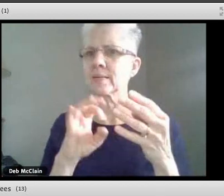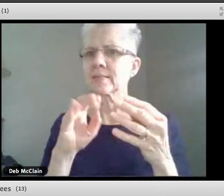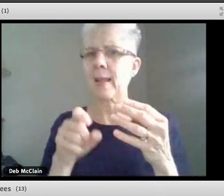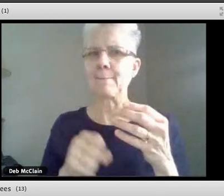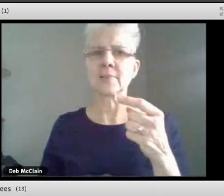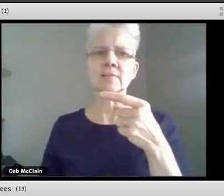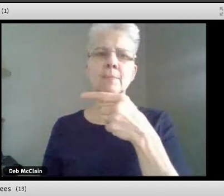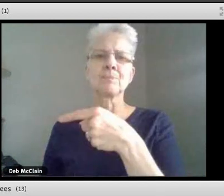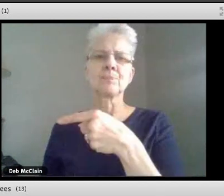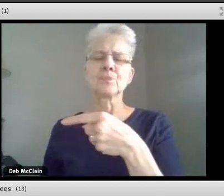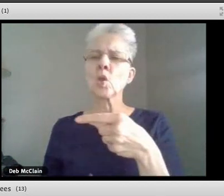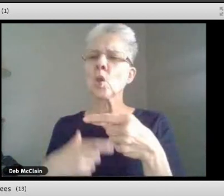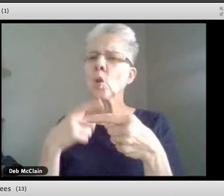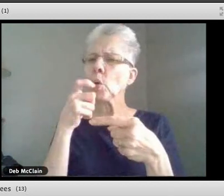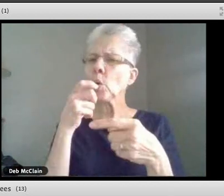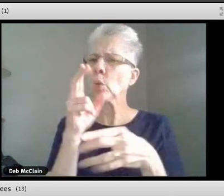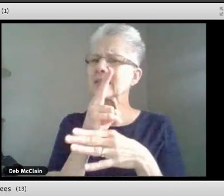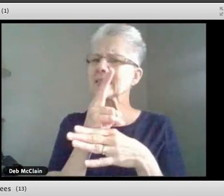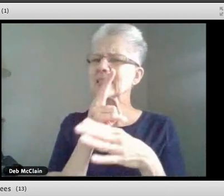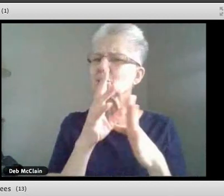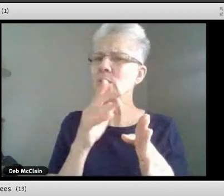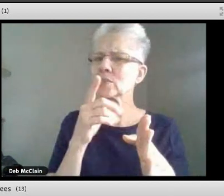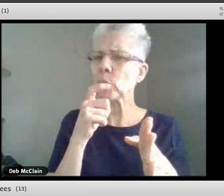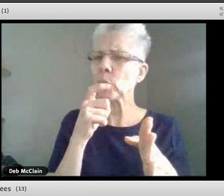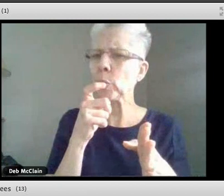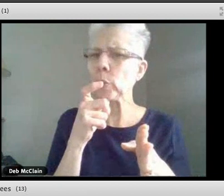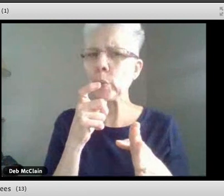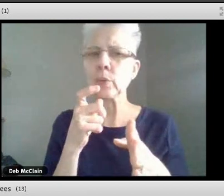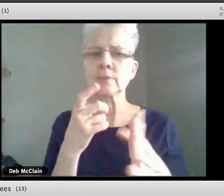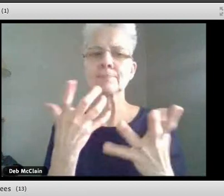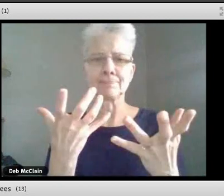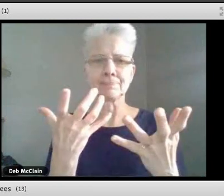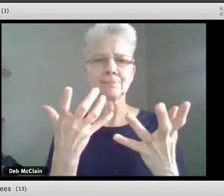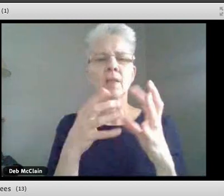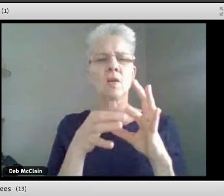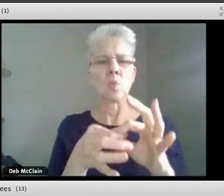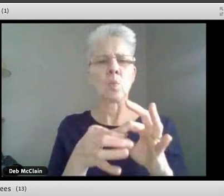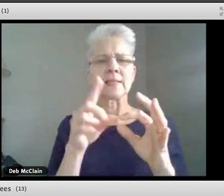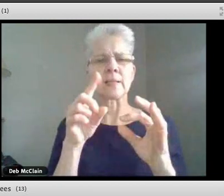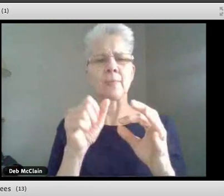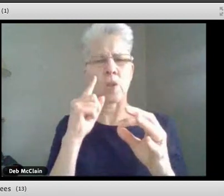If you're thinking in terms of people with disabilities, what does that picture look like? What resources do we have?